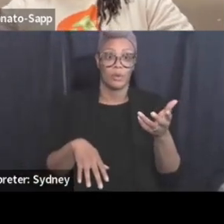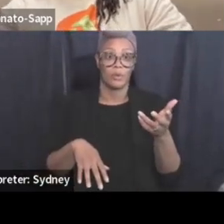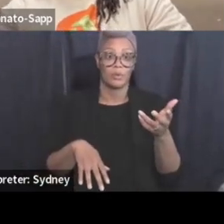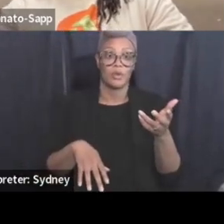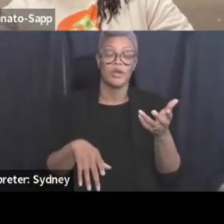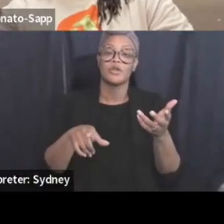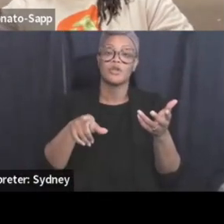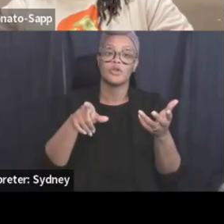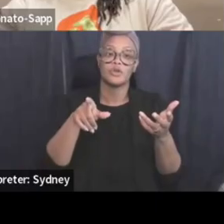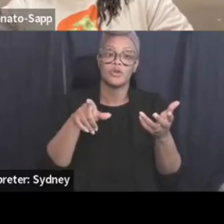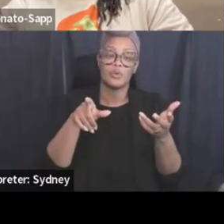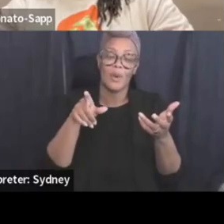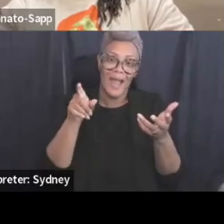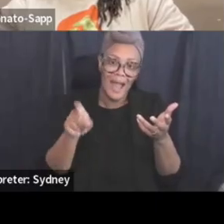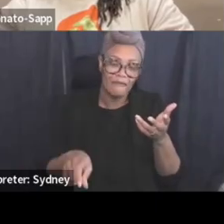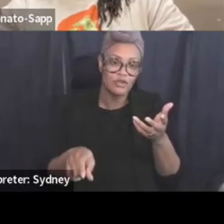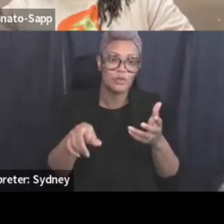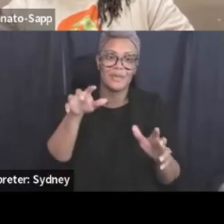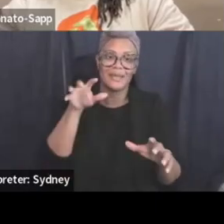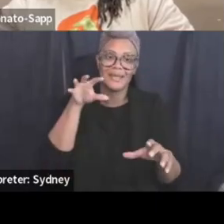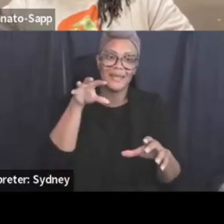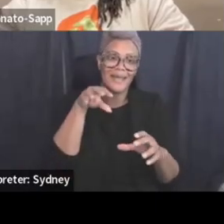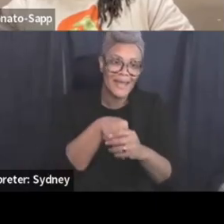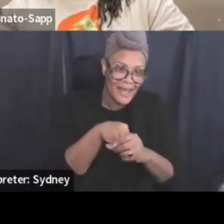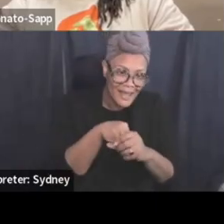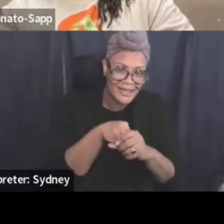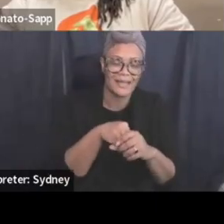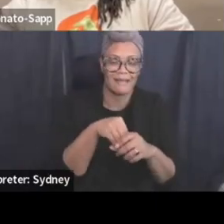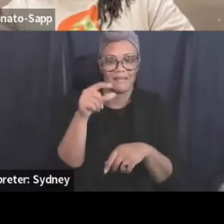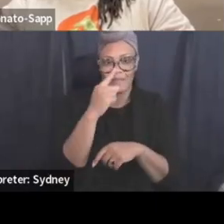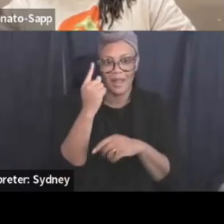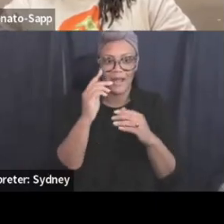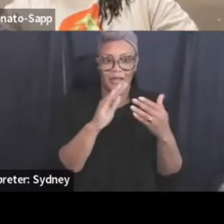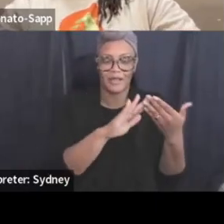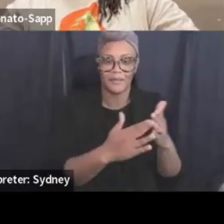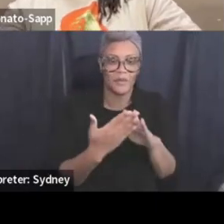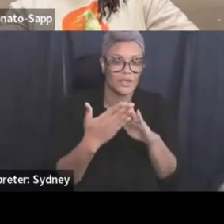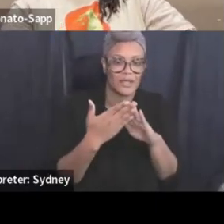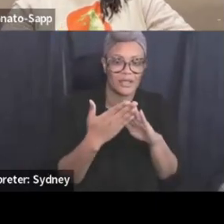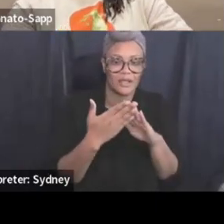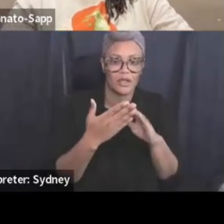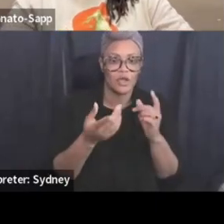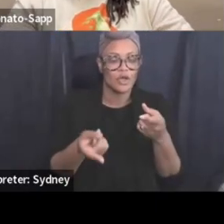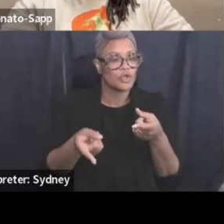communities, right? There is no such thing as a partnership um if you're still trying to do things